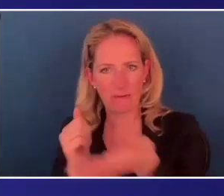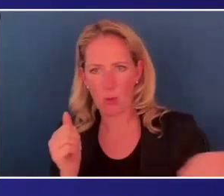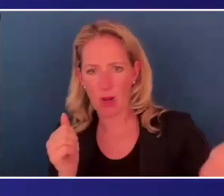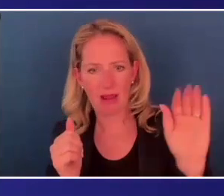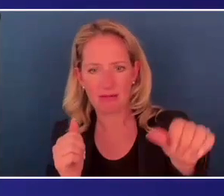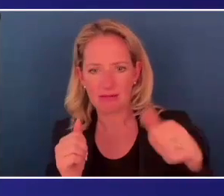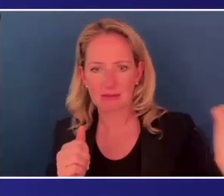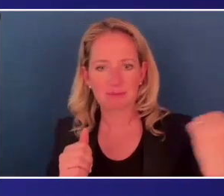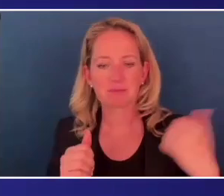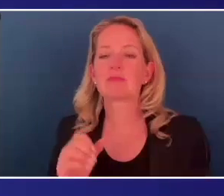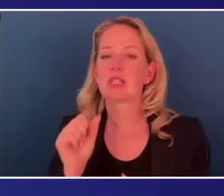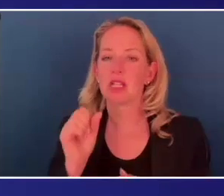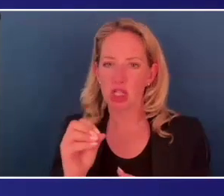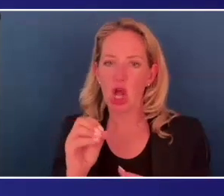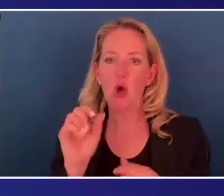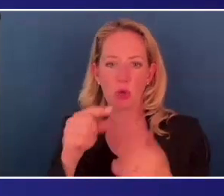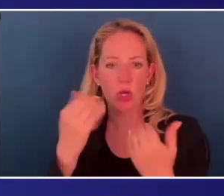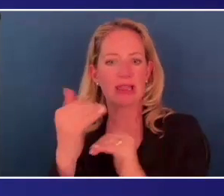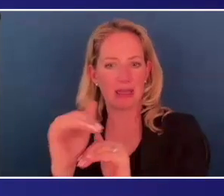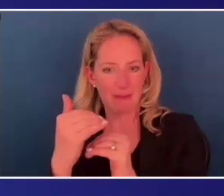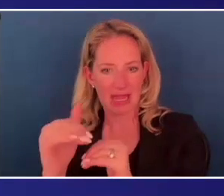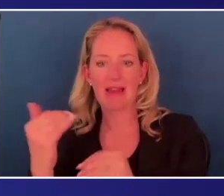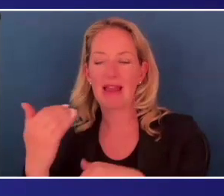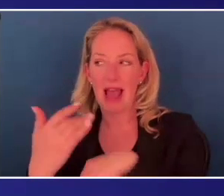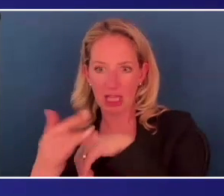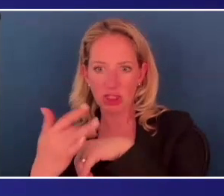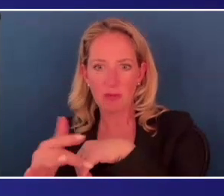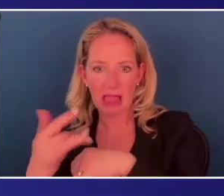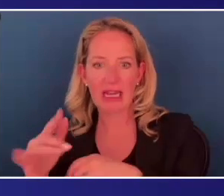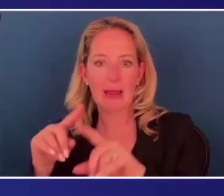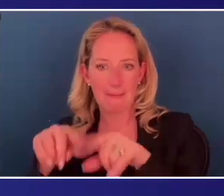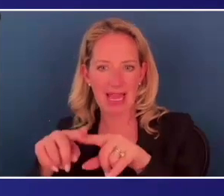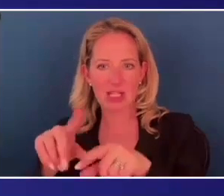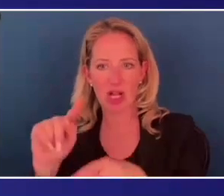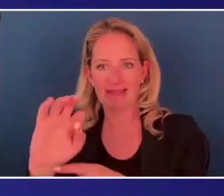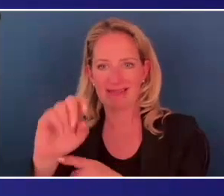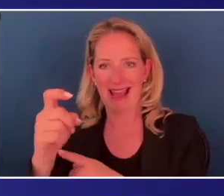And so, so you could limit eligibility based on, the, tax status of, these airs.